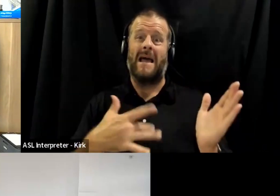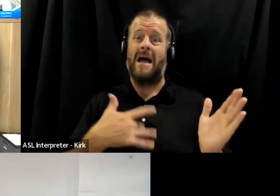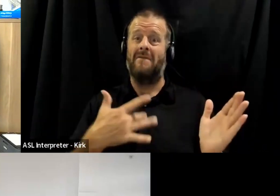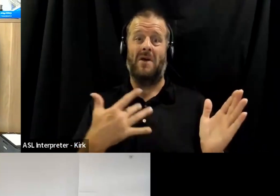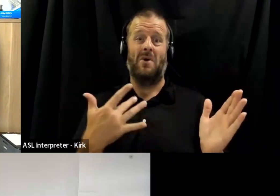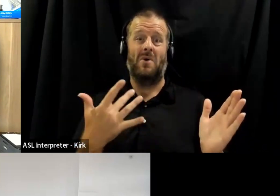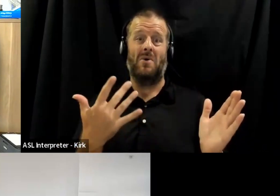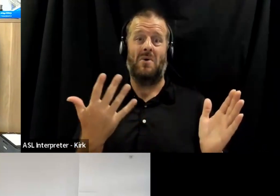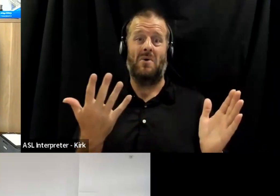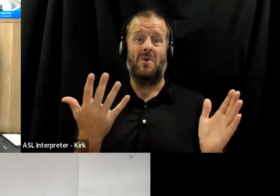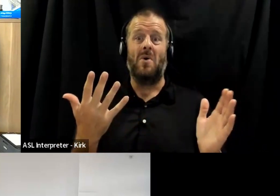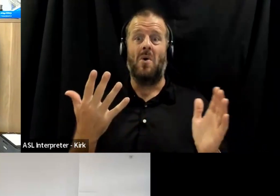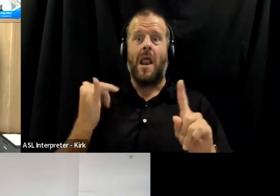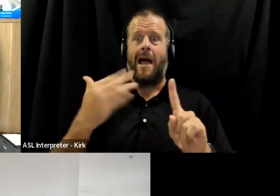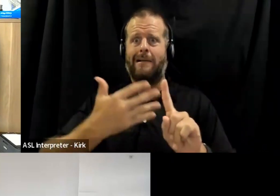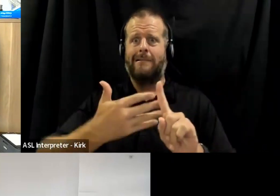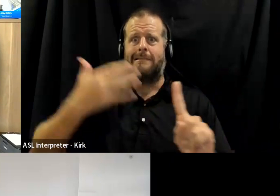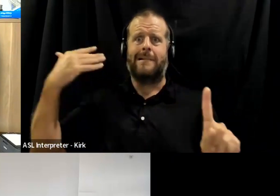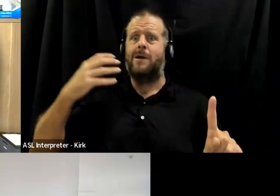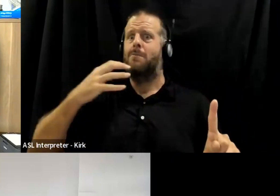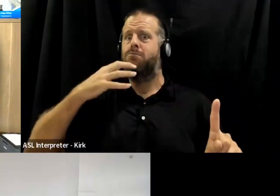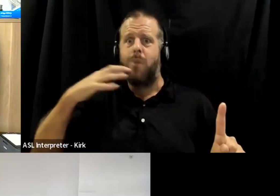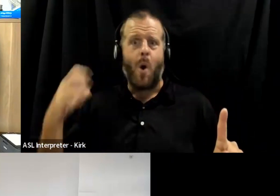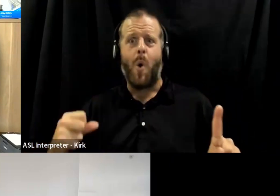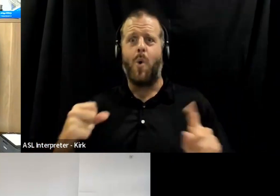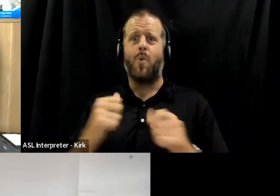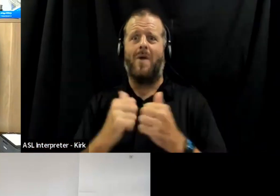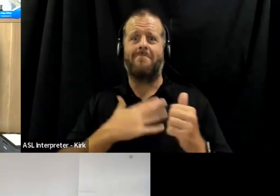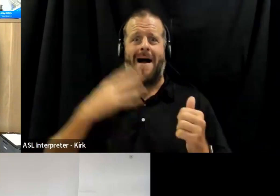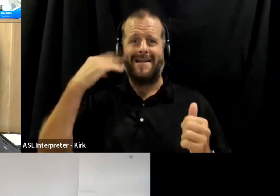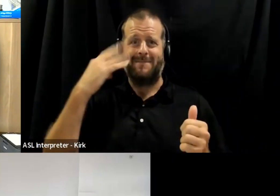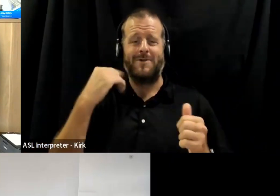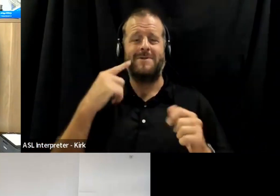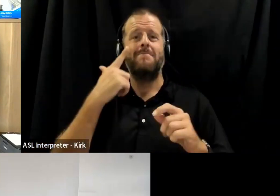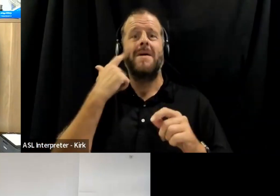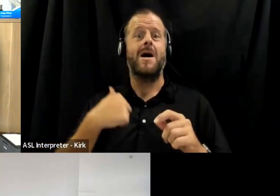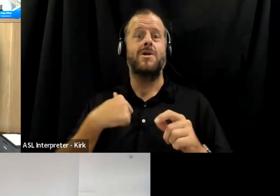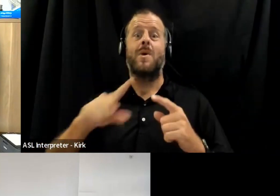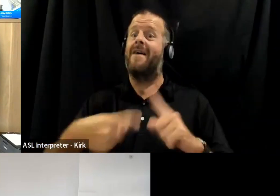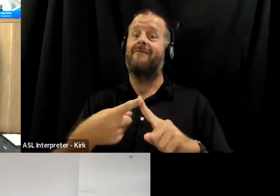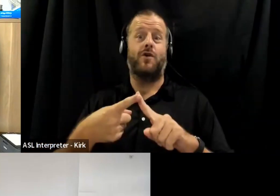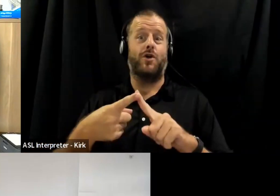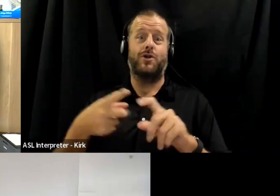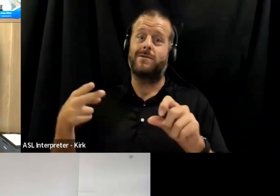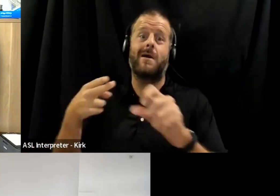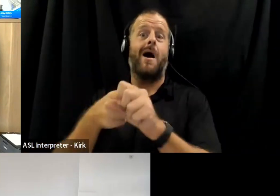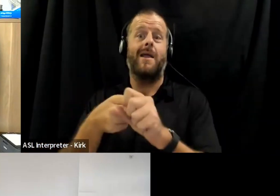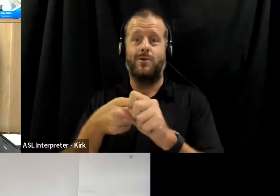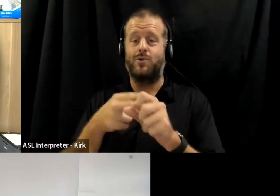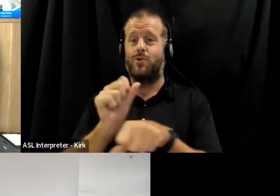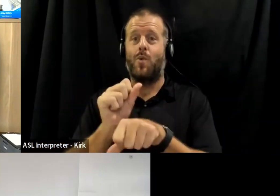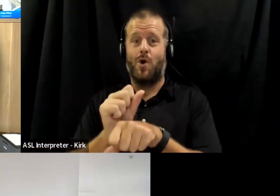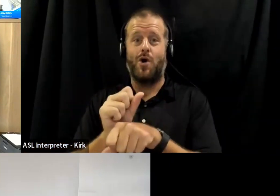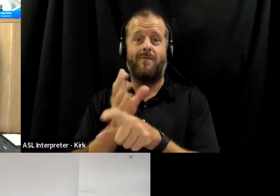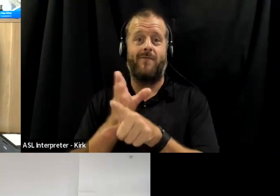kind of prehistoric with my experiences because when I first got into the workforce in 2017, I